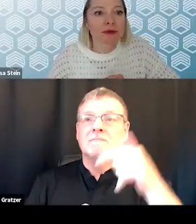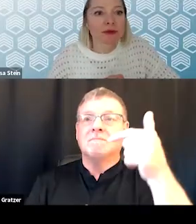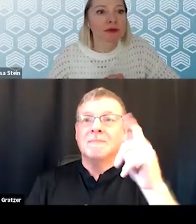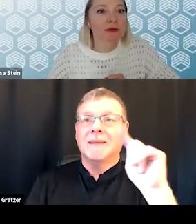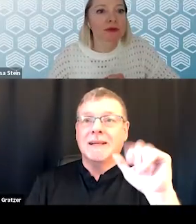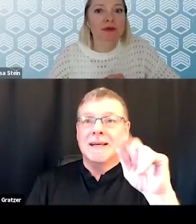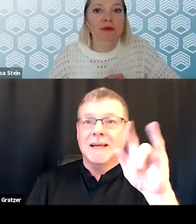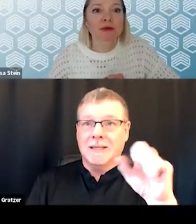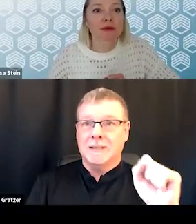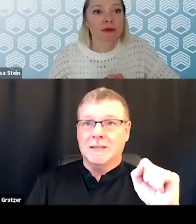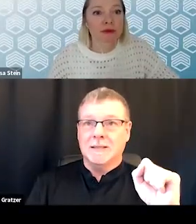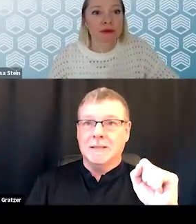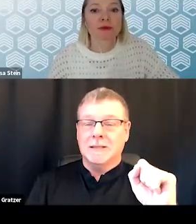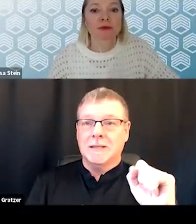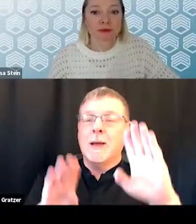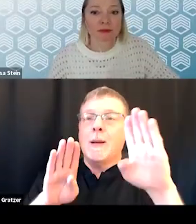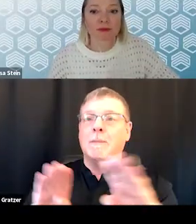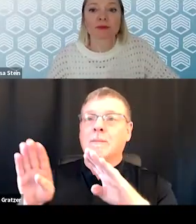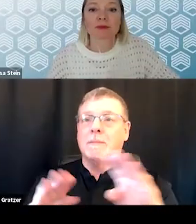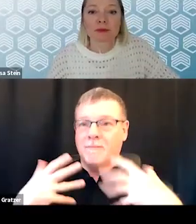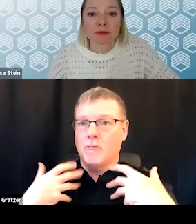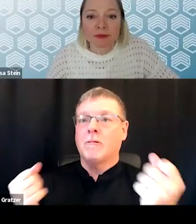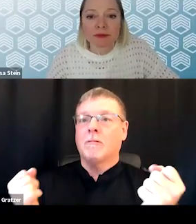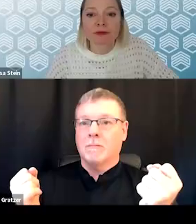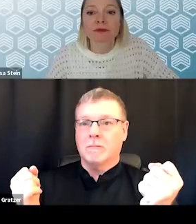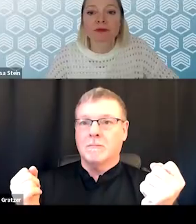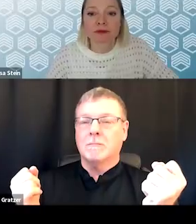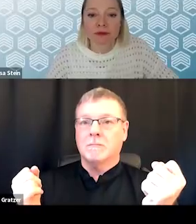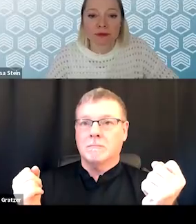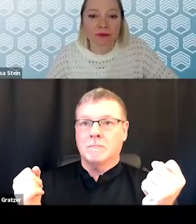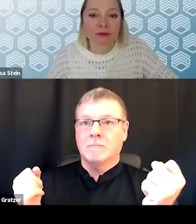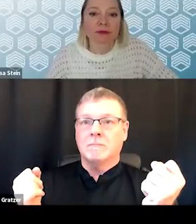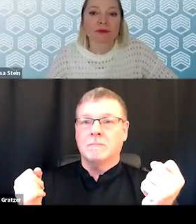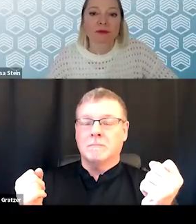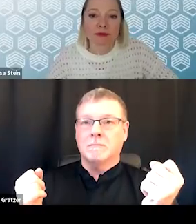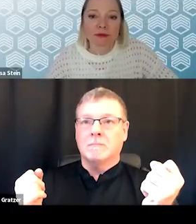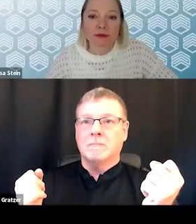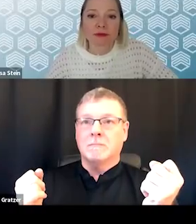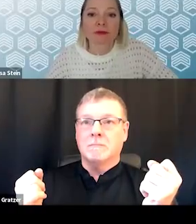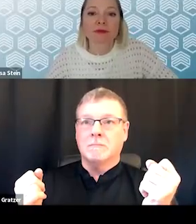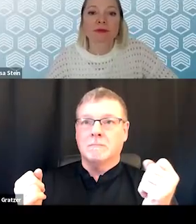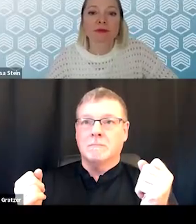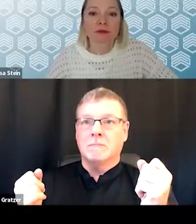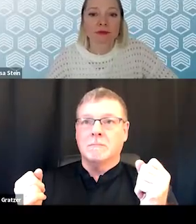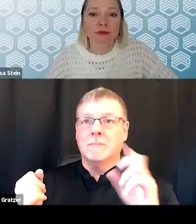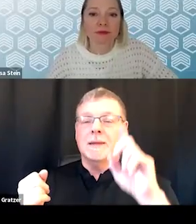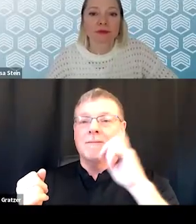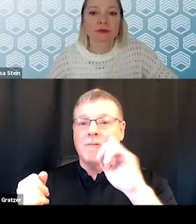So they're behavioral health clinicians, and in Denver for STAR and for co-response,